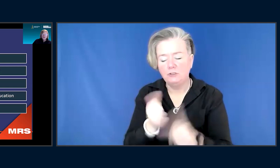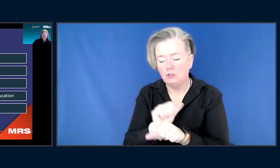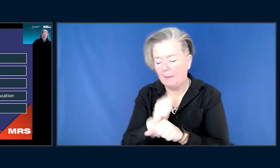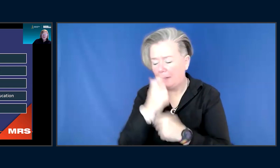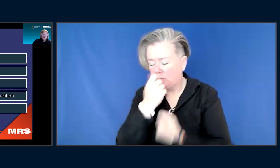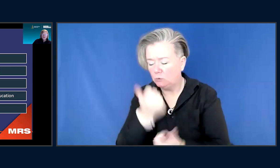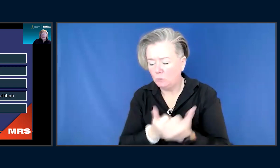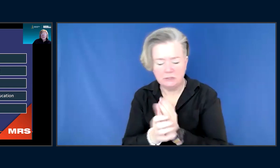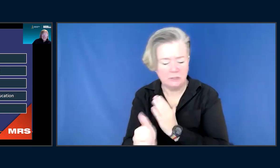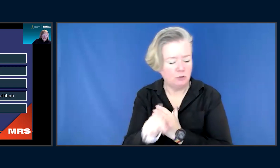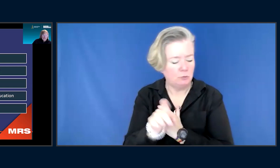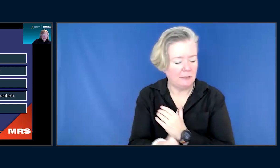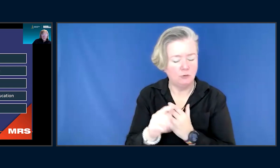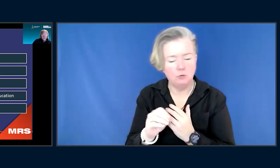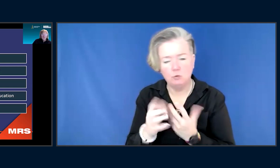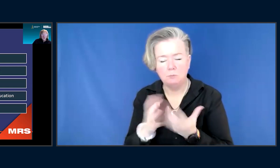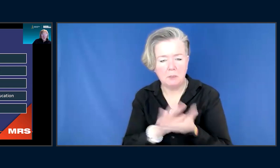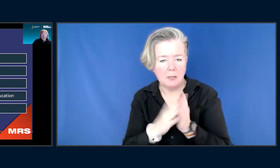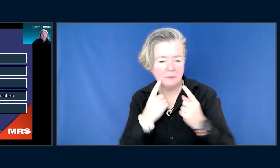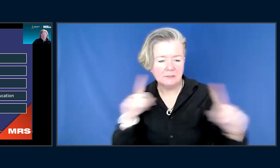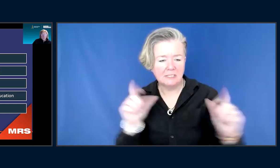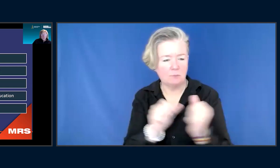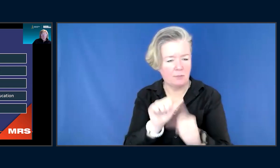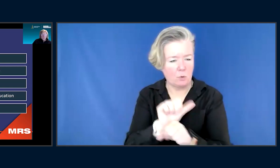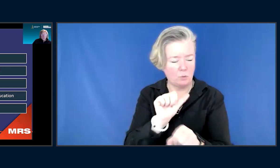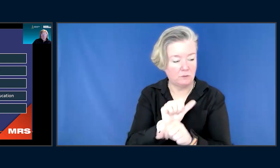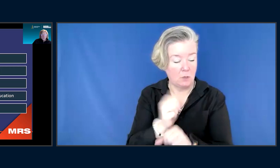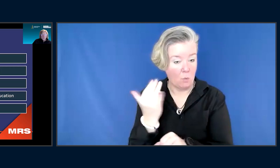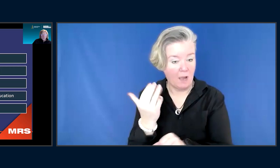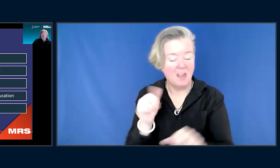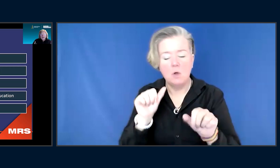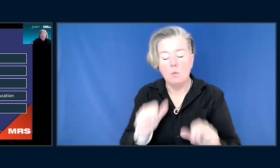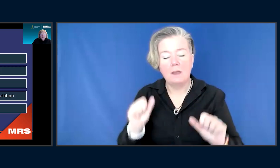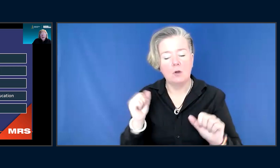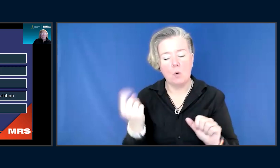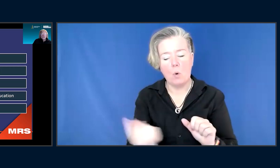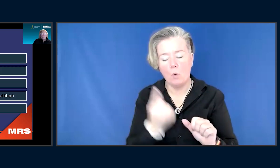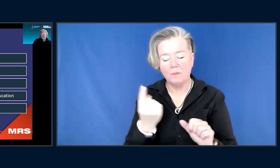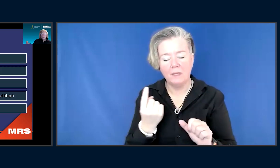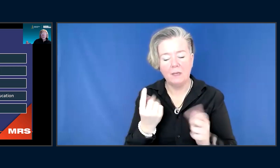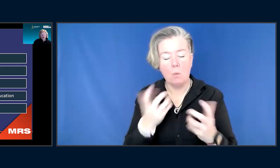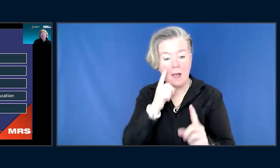are of interest and what skills you might need to be successful at those. Because we can all only